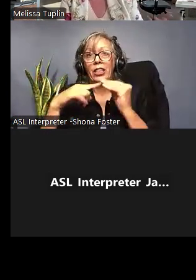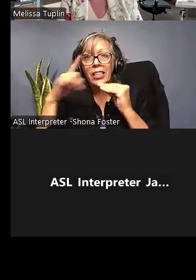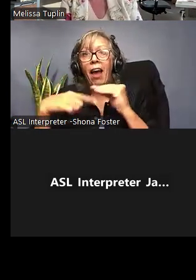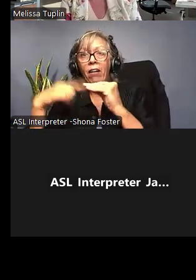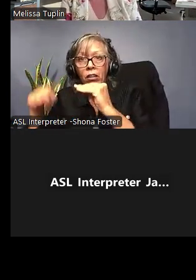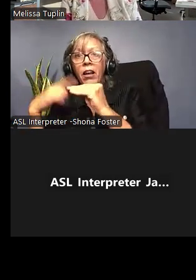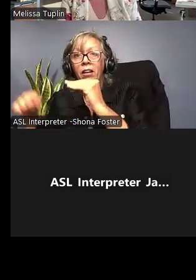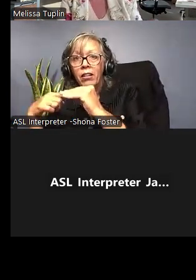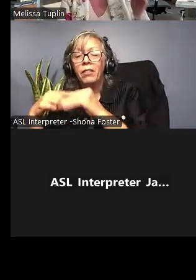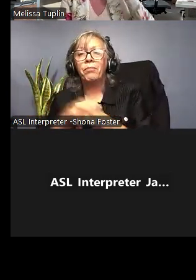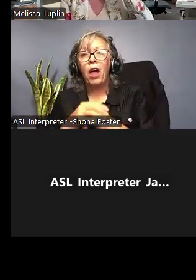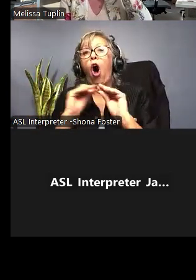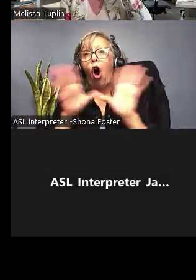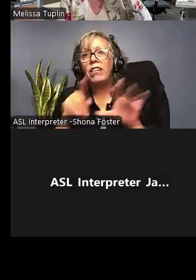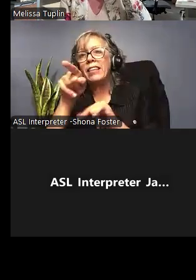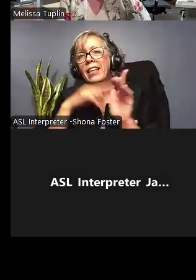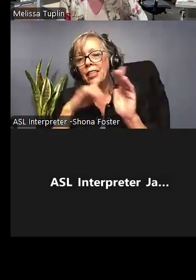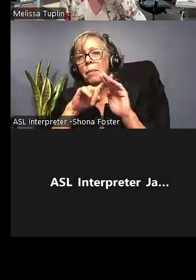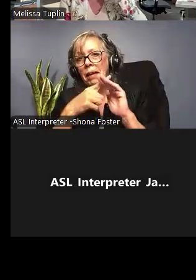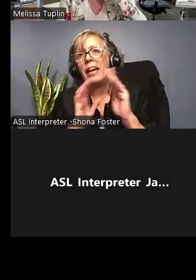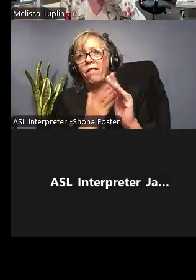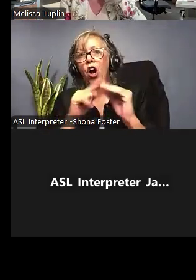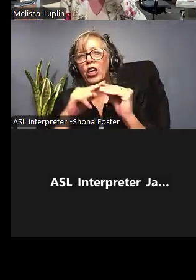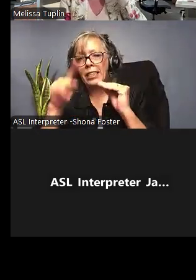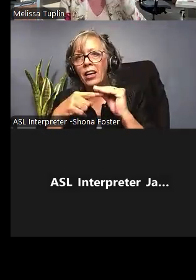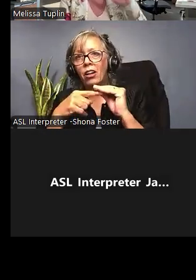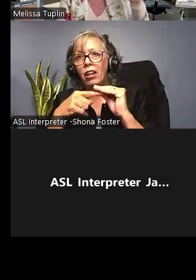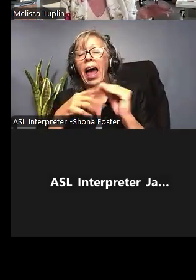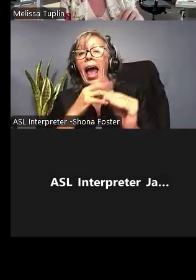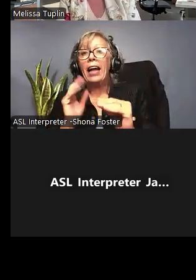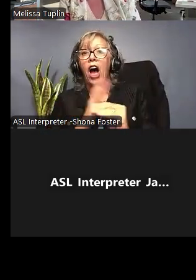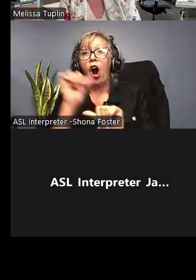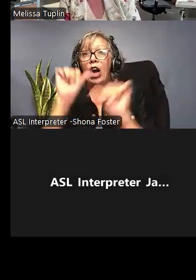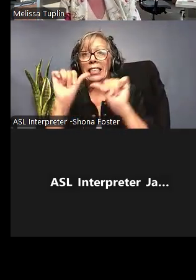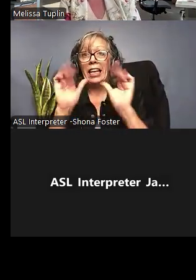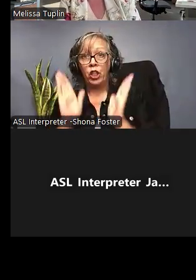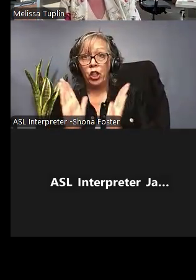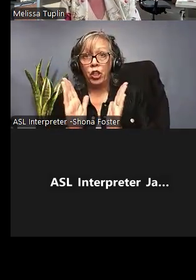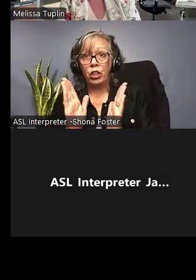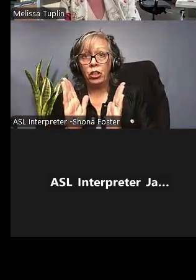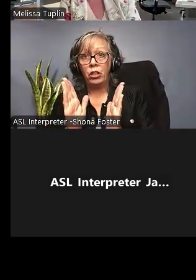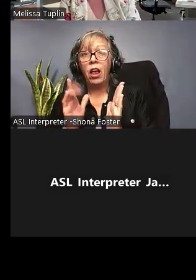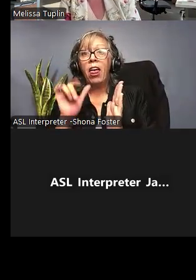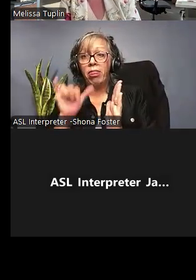beginning of the cycle, and the assessors who review the New Applicants — Professional Arts